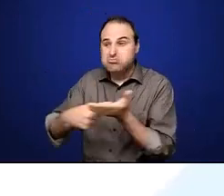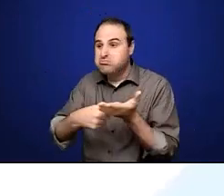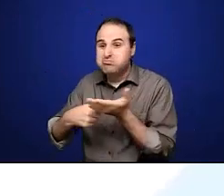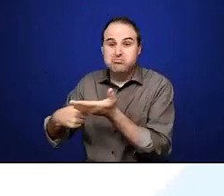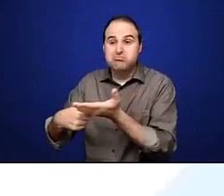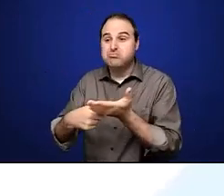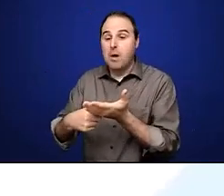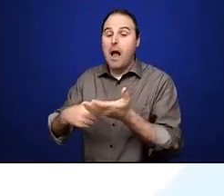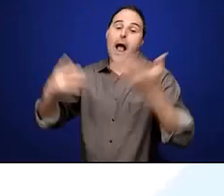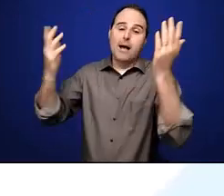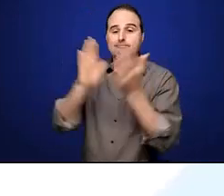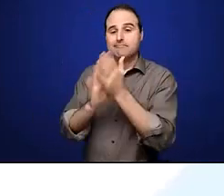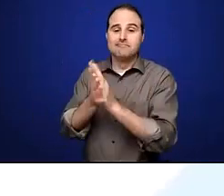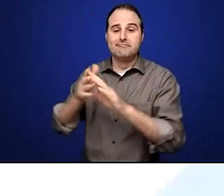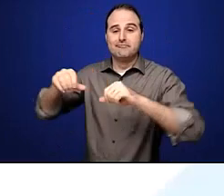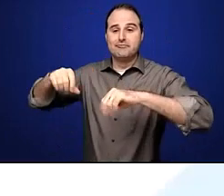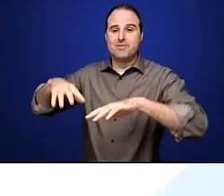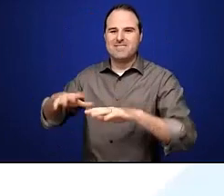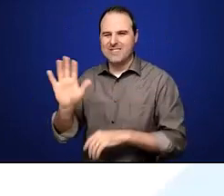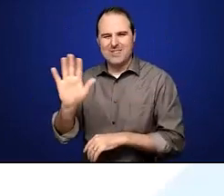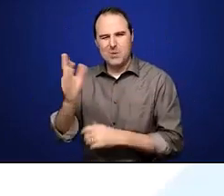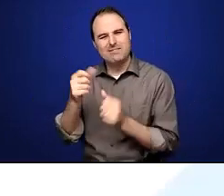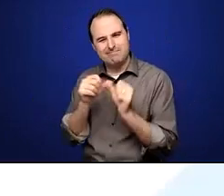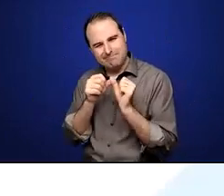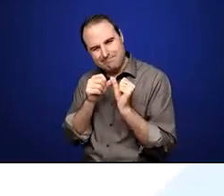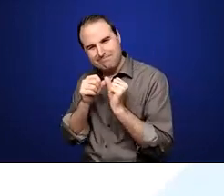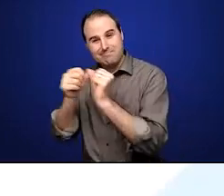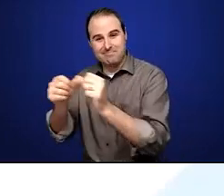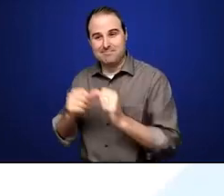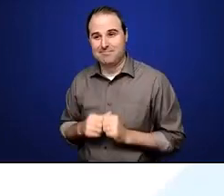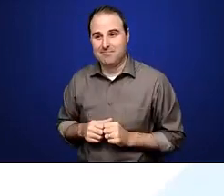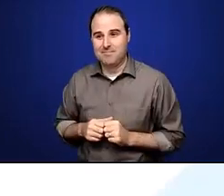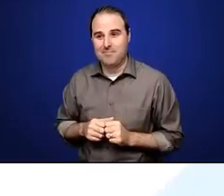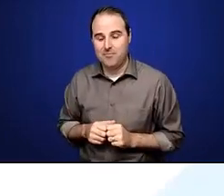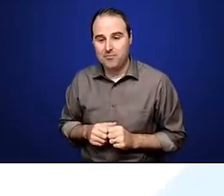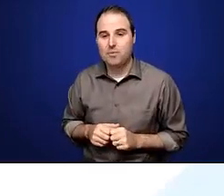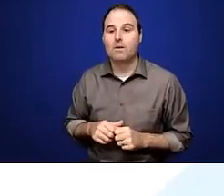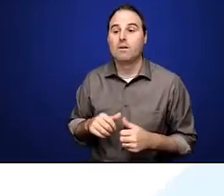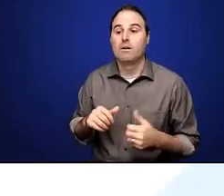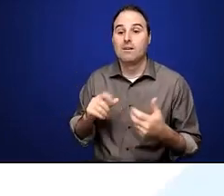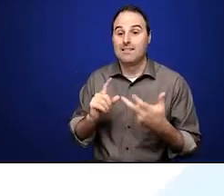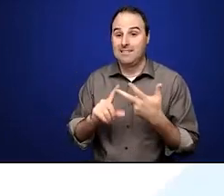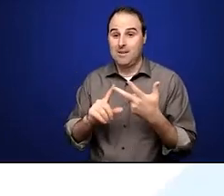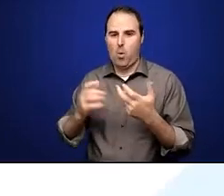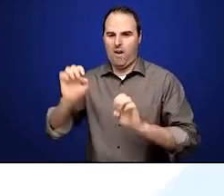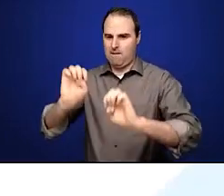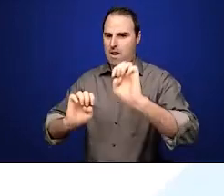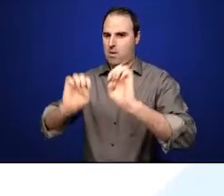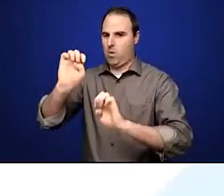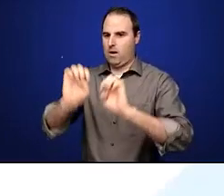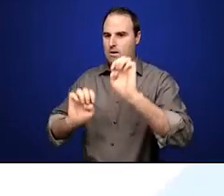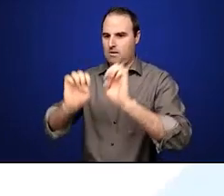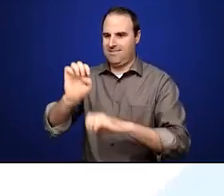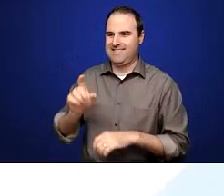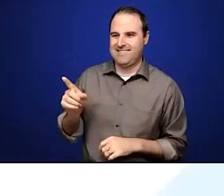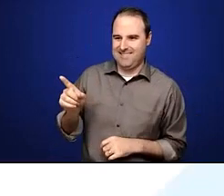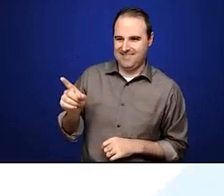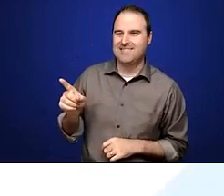We want it to be sustainable. And then we want to evaluate. So like I said, we're going to do that report,